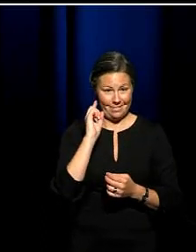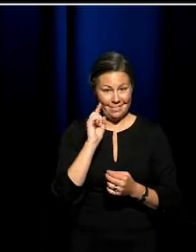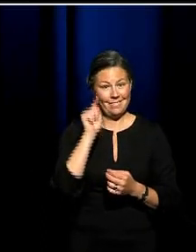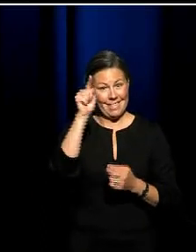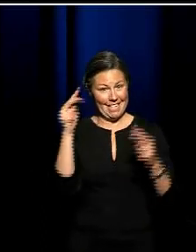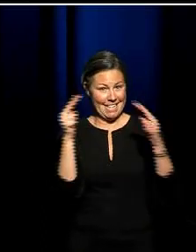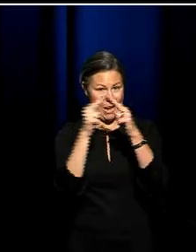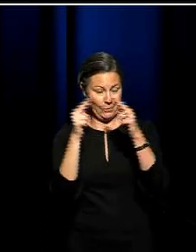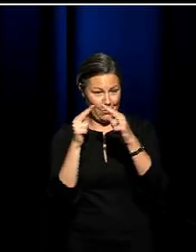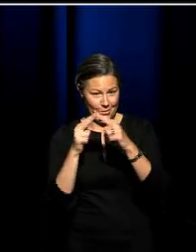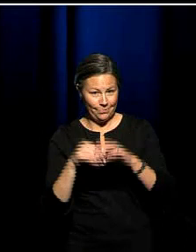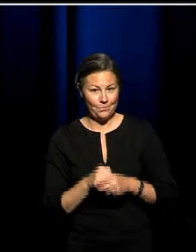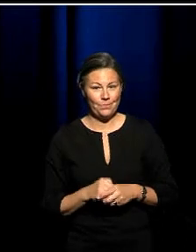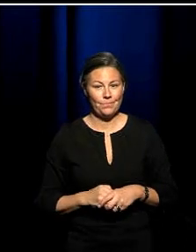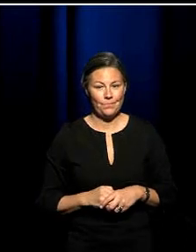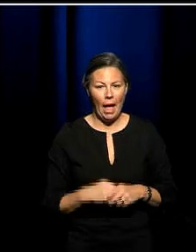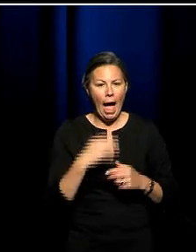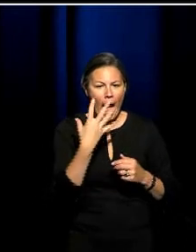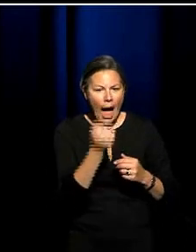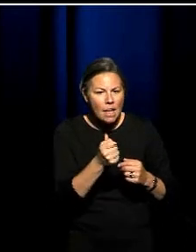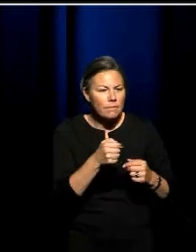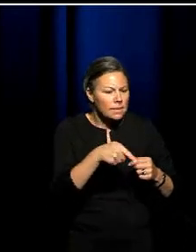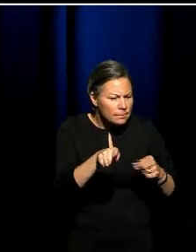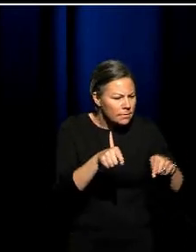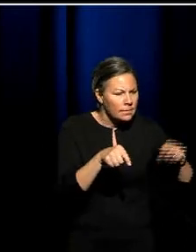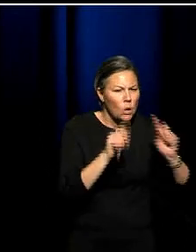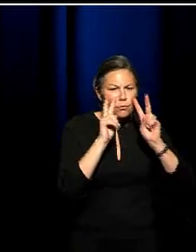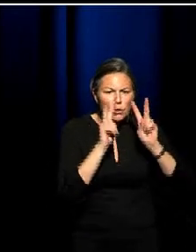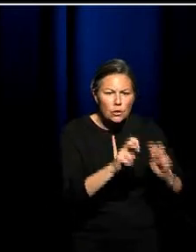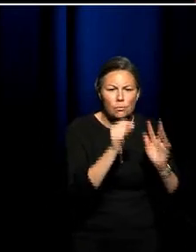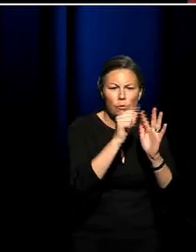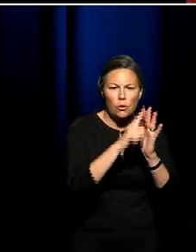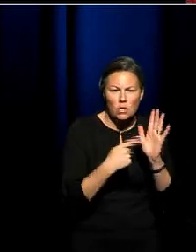A number of research projects have been commenced covering a range of topics.